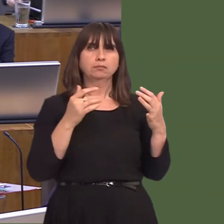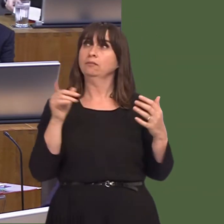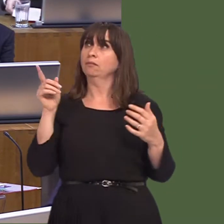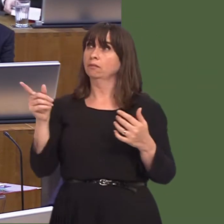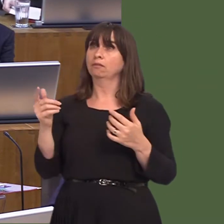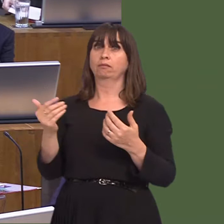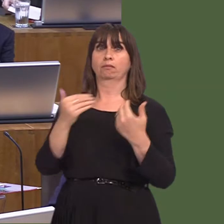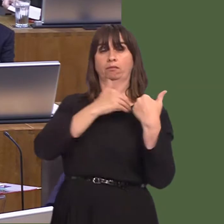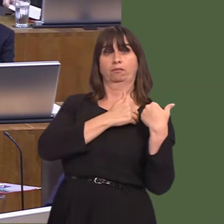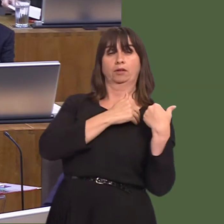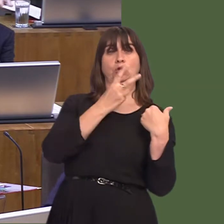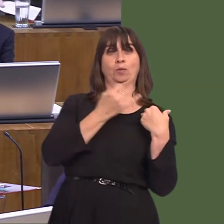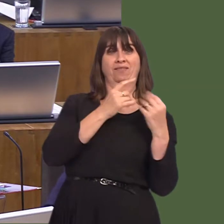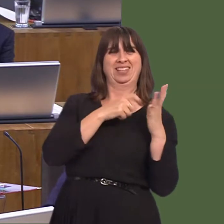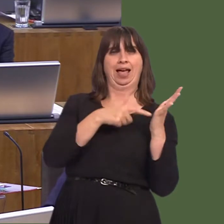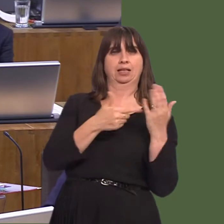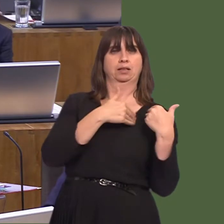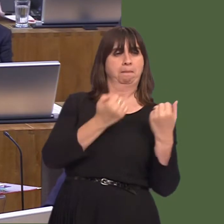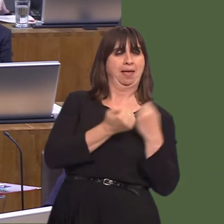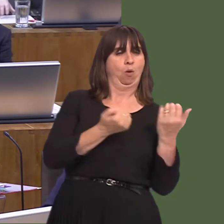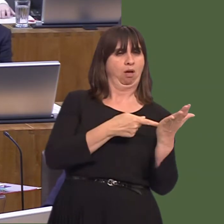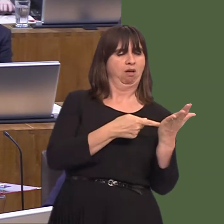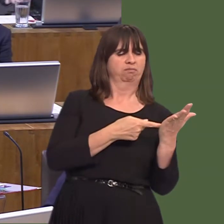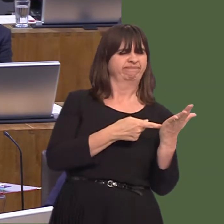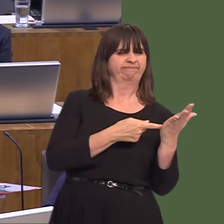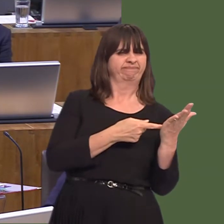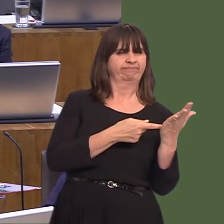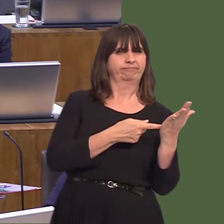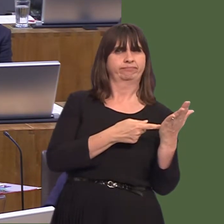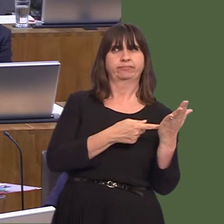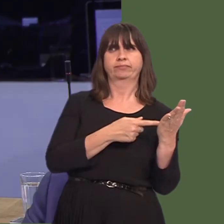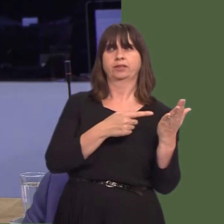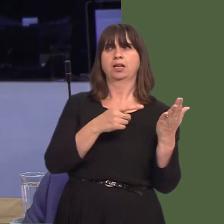the 2017 Act, which now appear not to be worth anything. Darren Millar AM: 6.